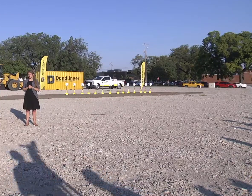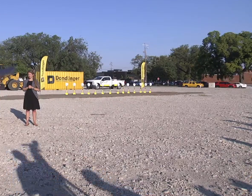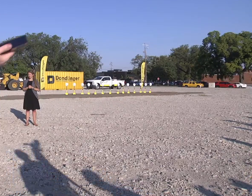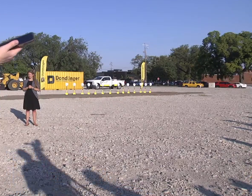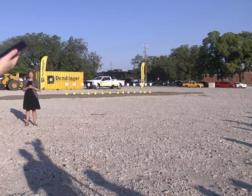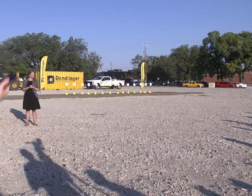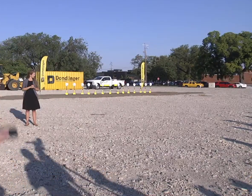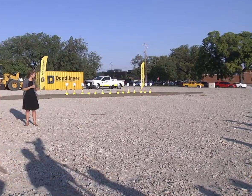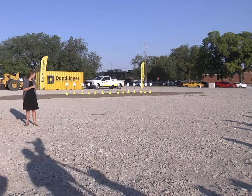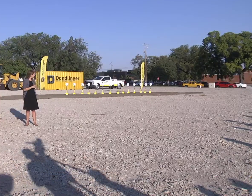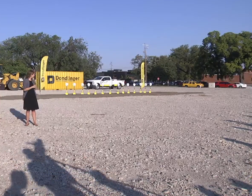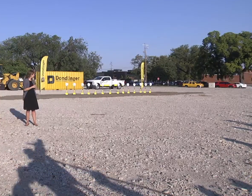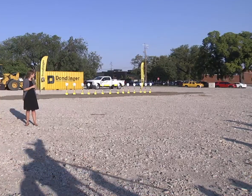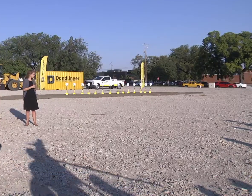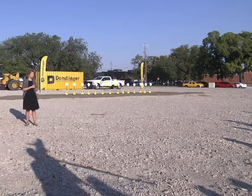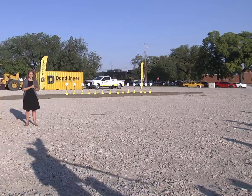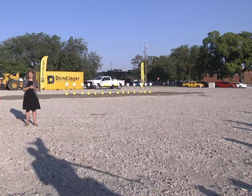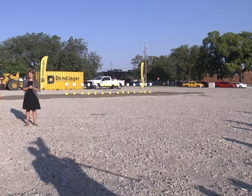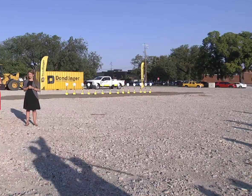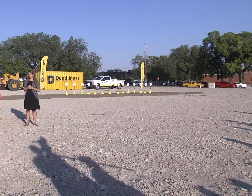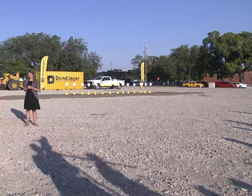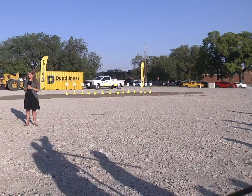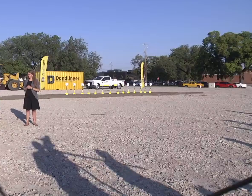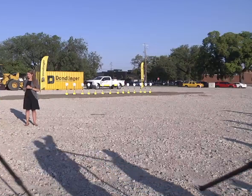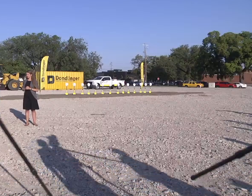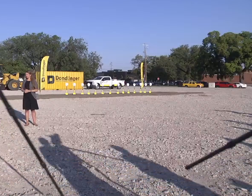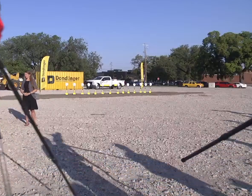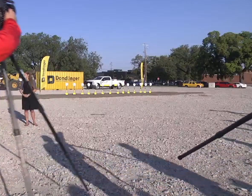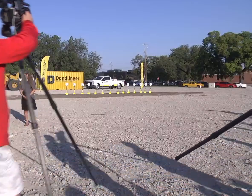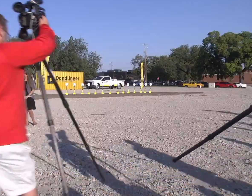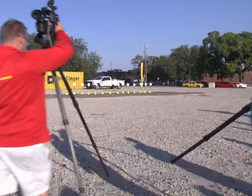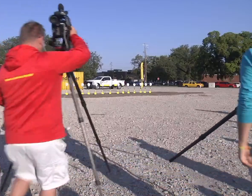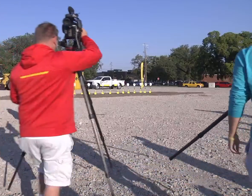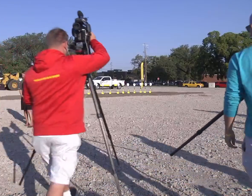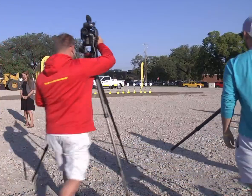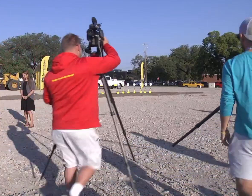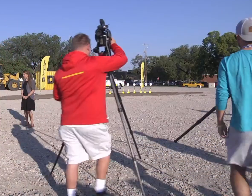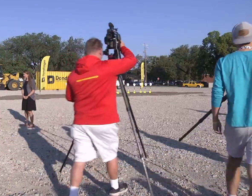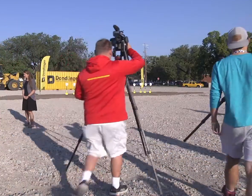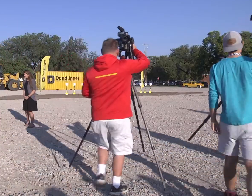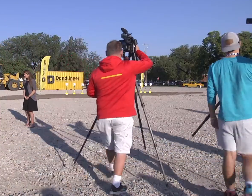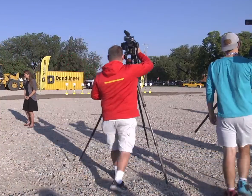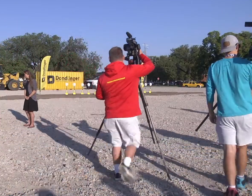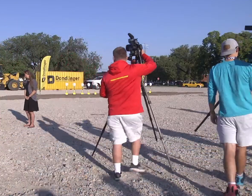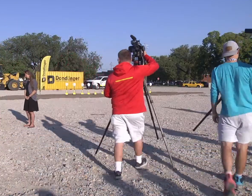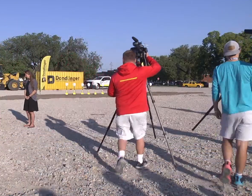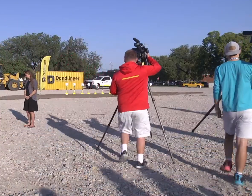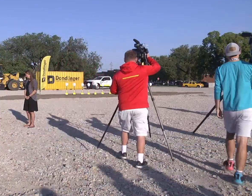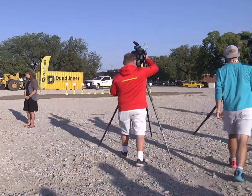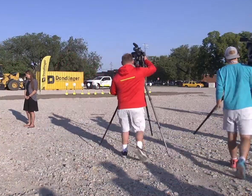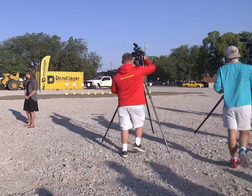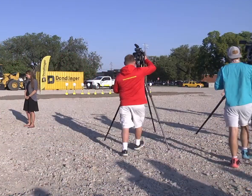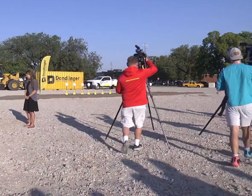facility